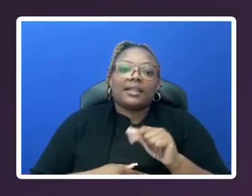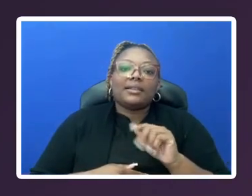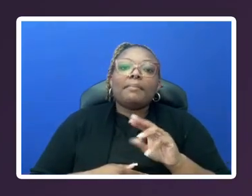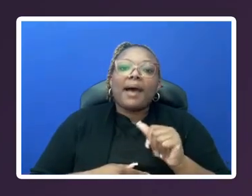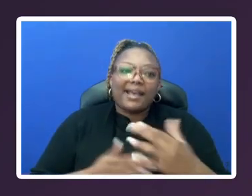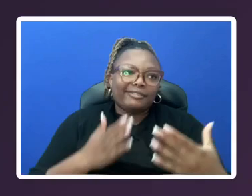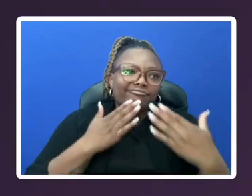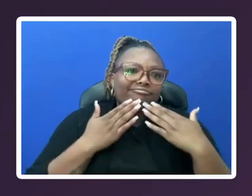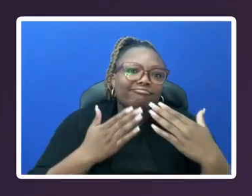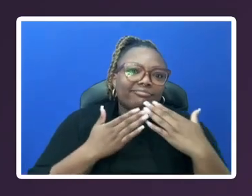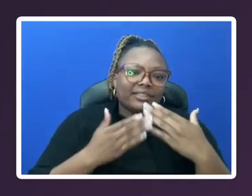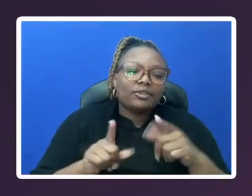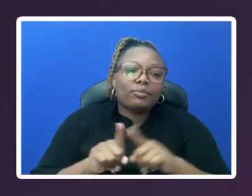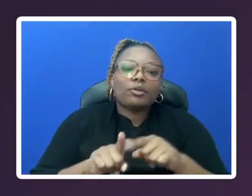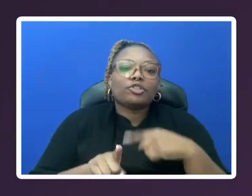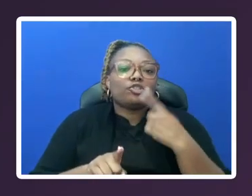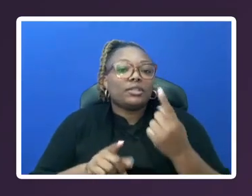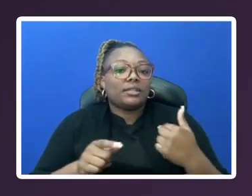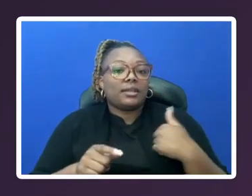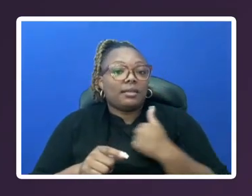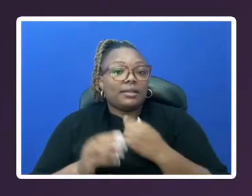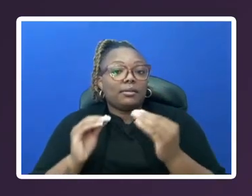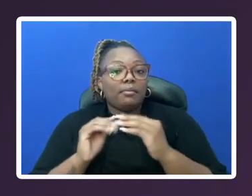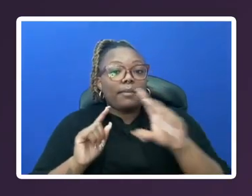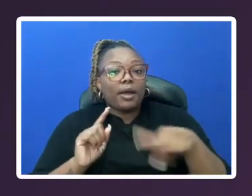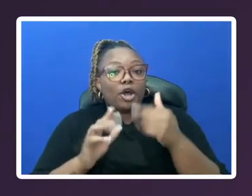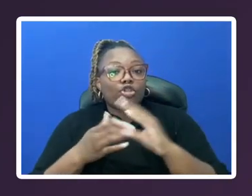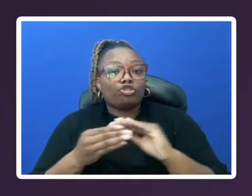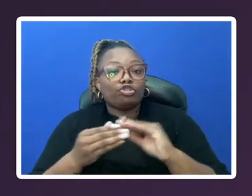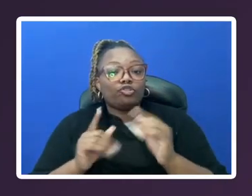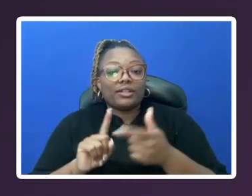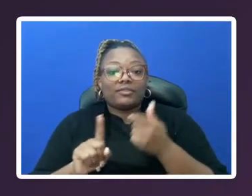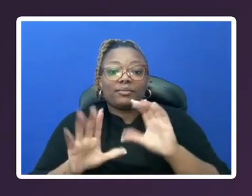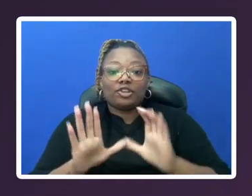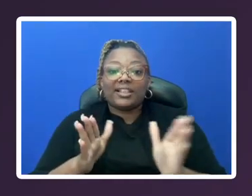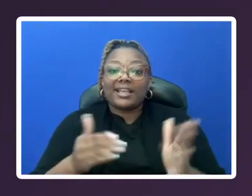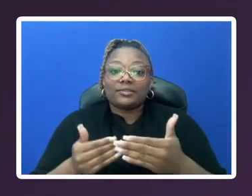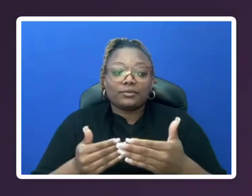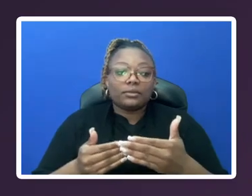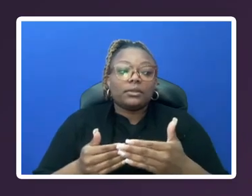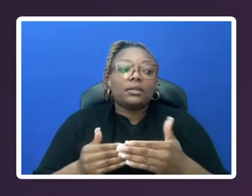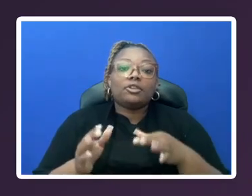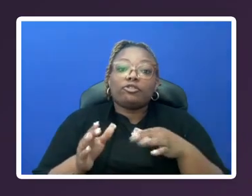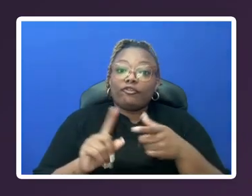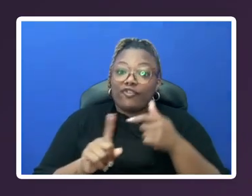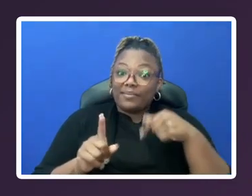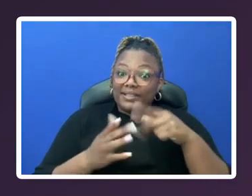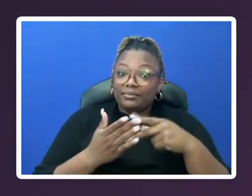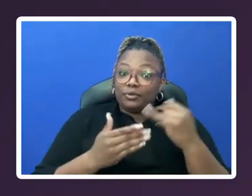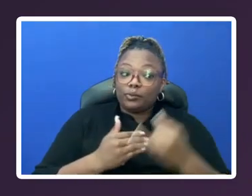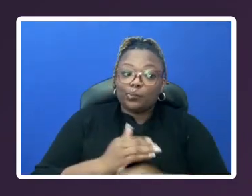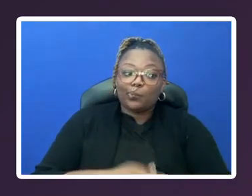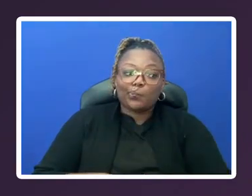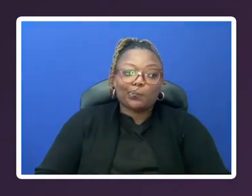Can you tell us more about other stories that came out of your classroom throughout this project? Teya Green: Of course, Eden.